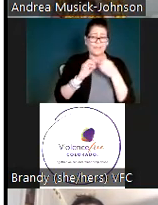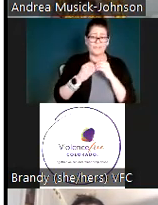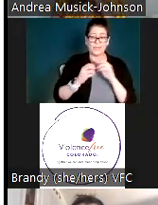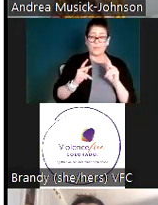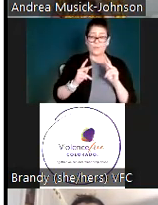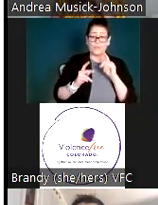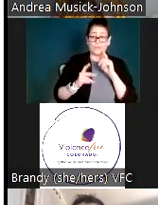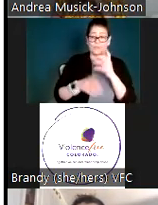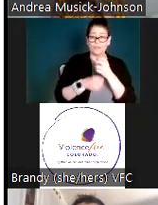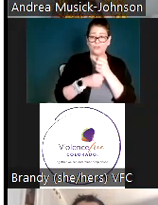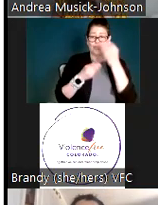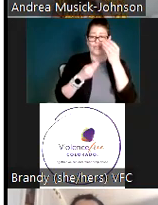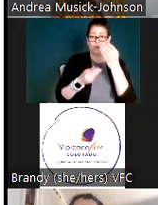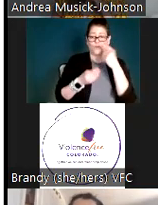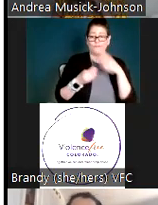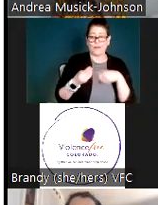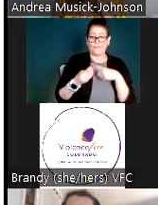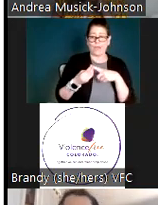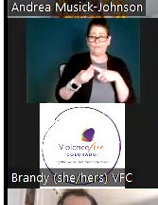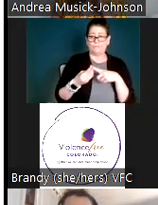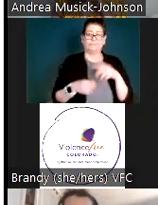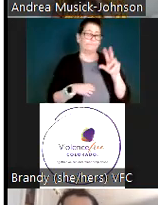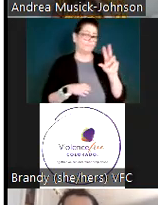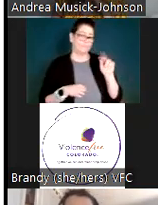can obtain notifications on? (Andrea) No, there's not. No,